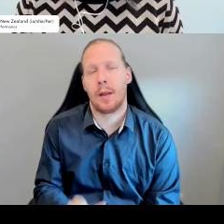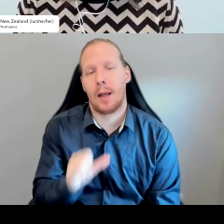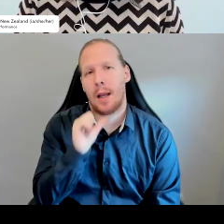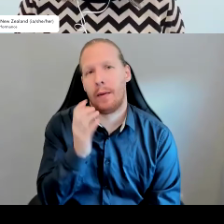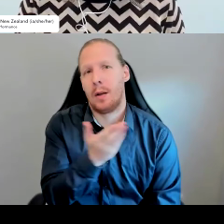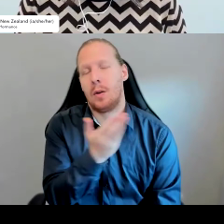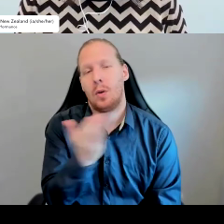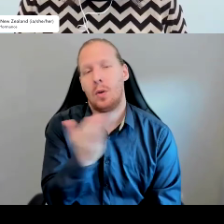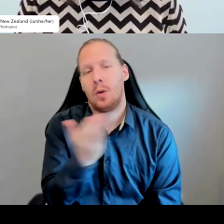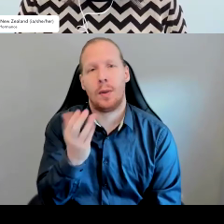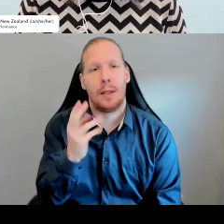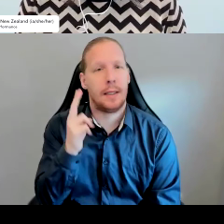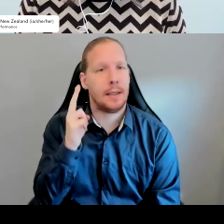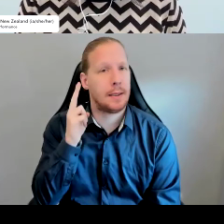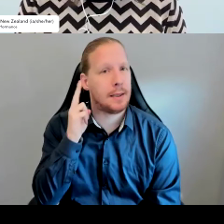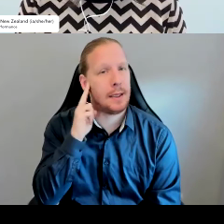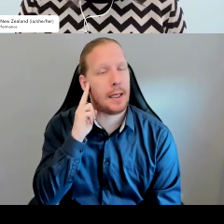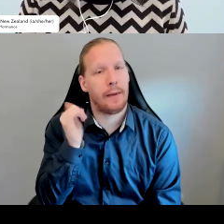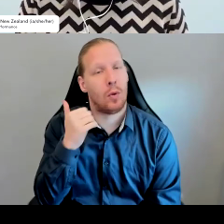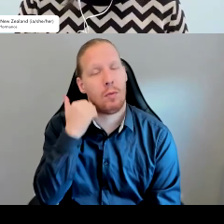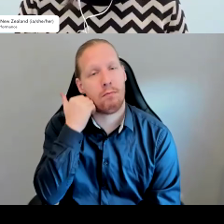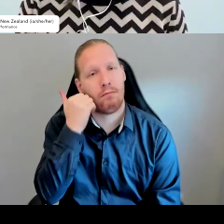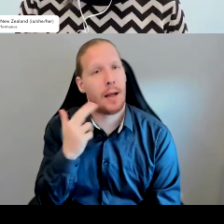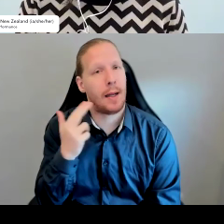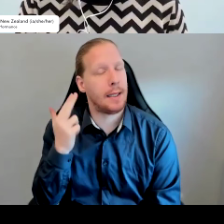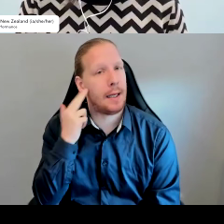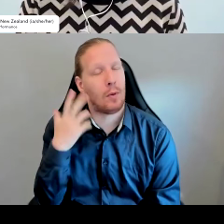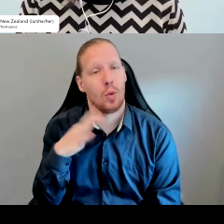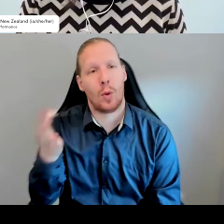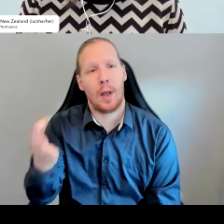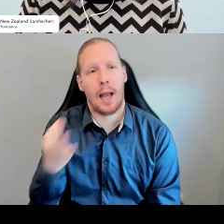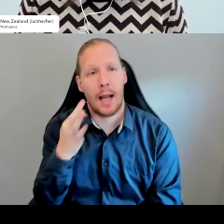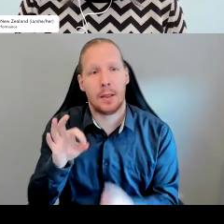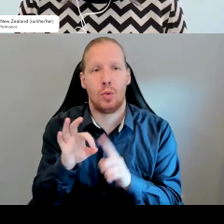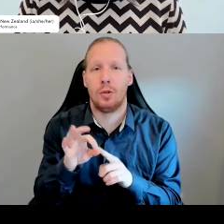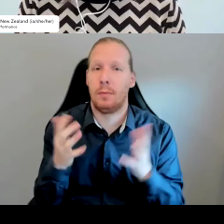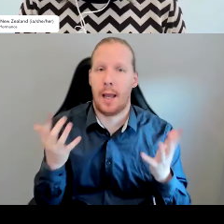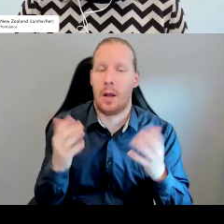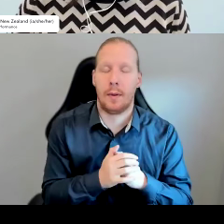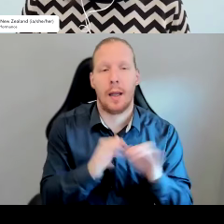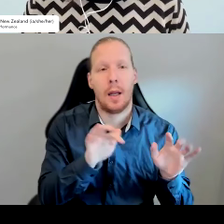ask a question, please either type into the Q&A function or use the raise hand function and we